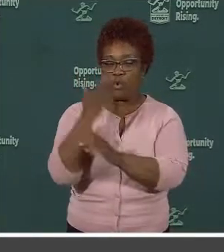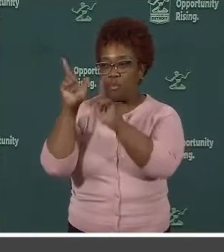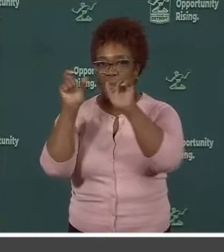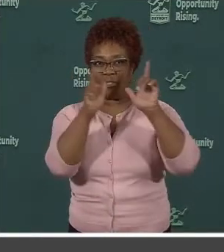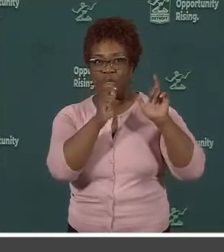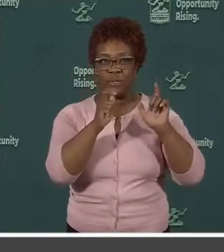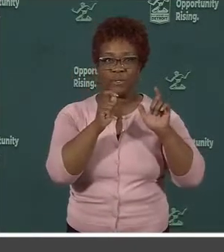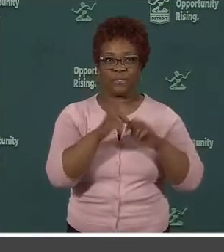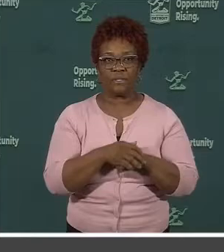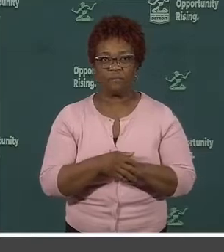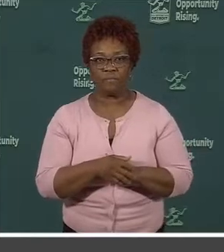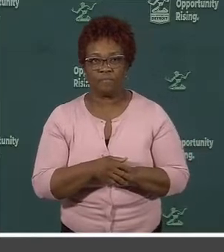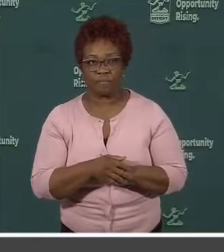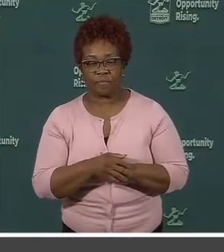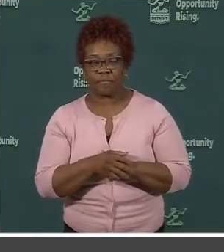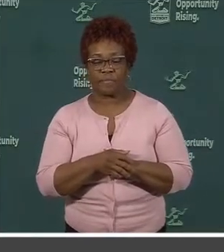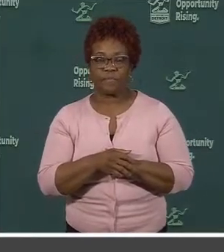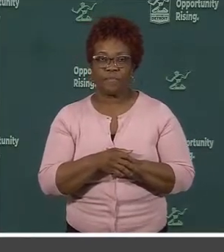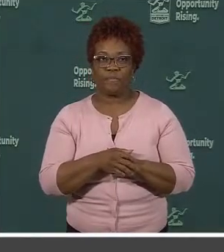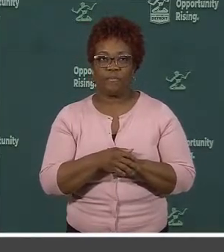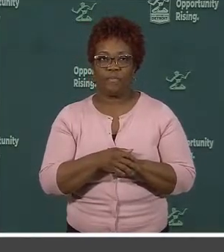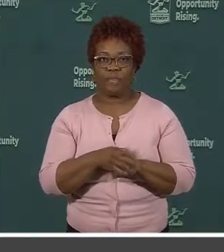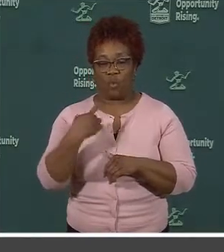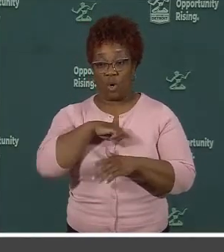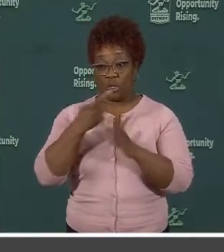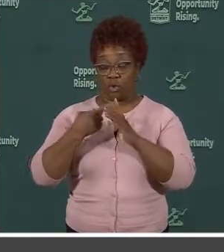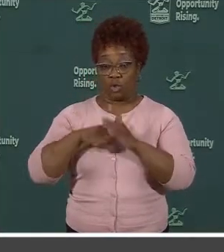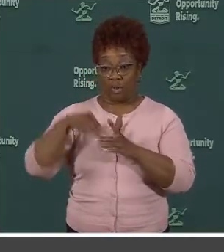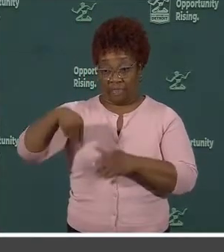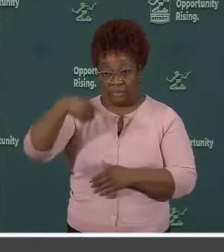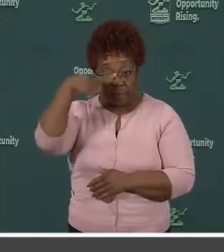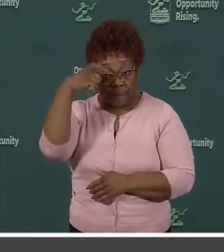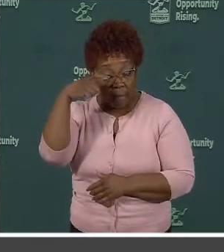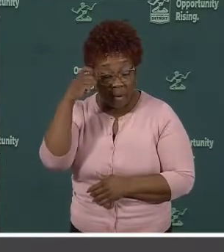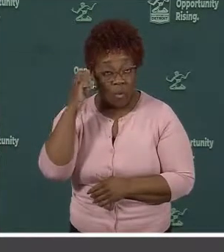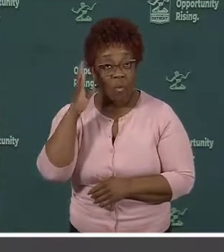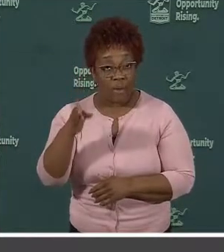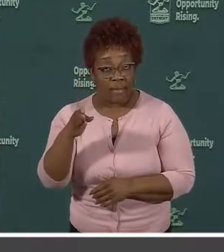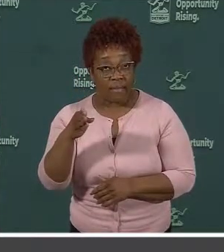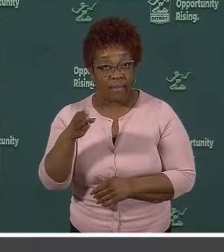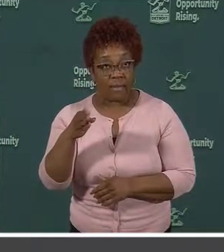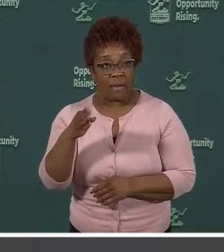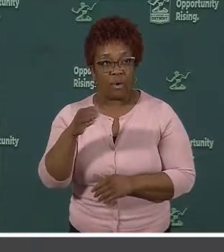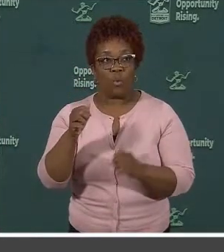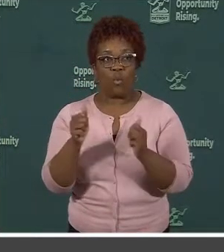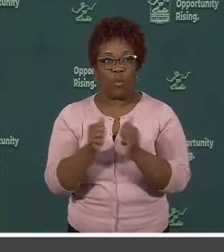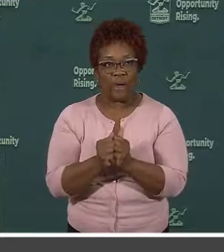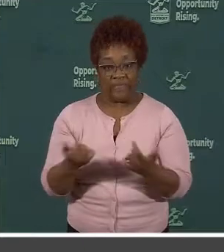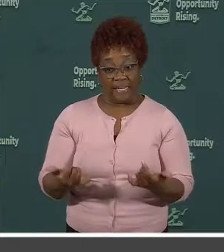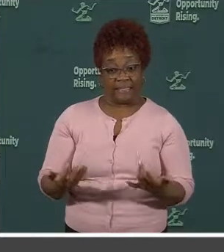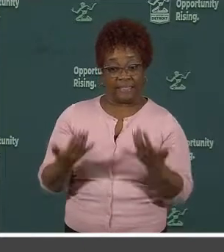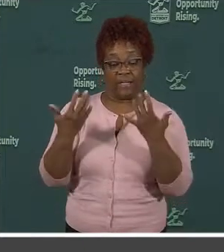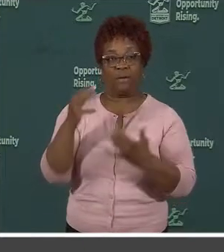WE'RE GOING TO START THIS SUMMER WITH THE INCINERATOR WHICH WE CLOSED DOWN TWO YEARS